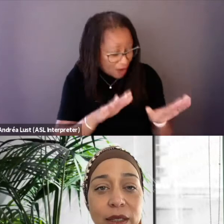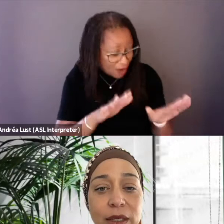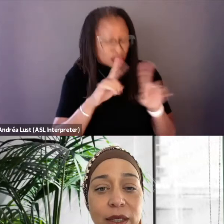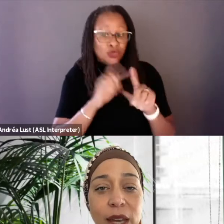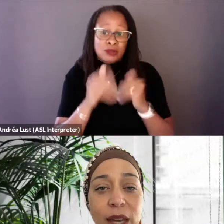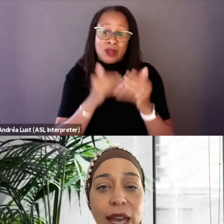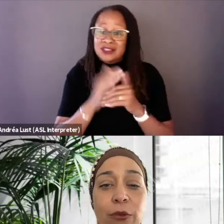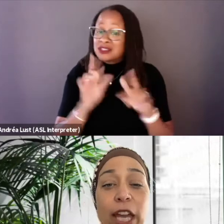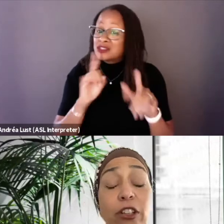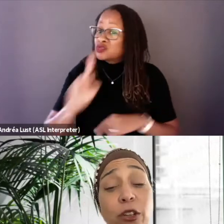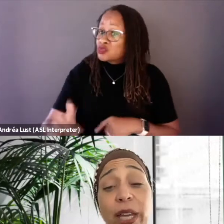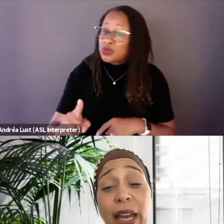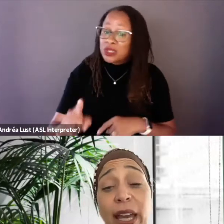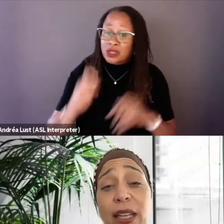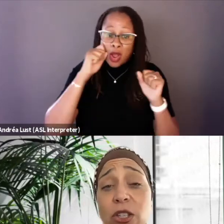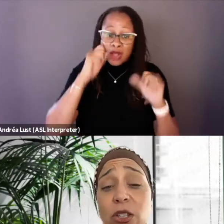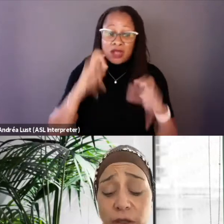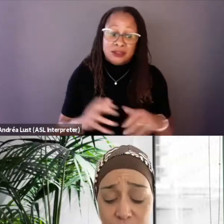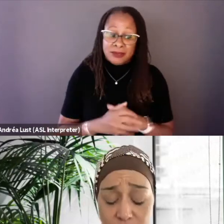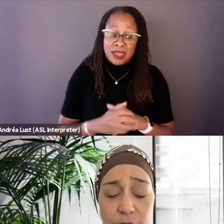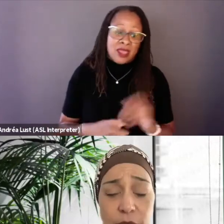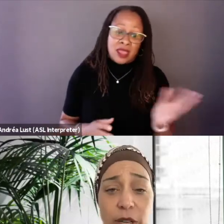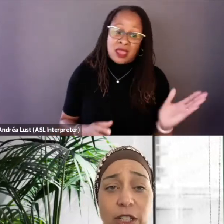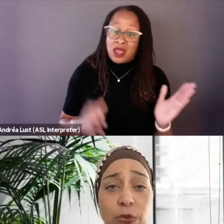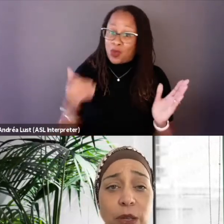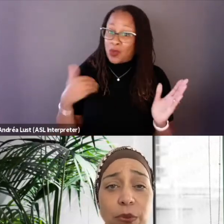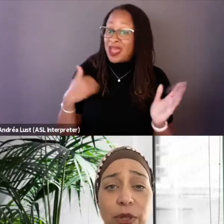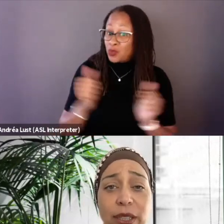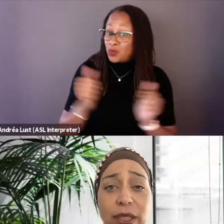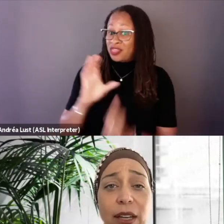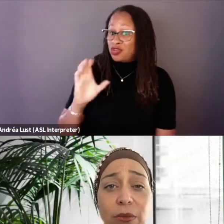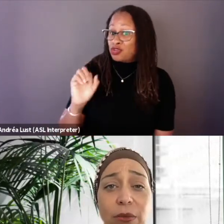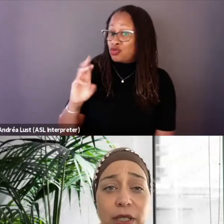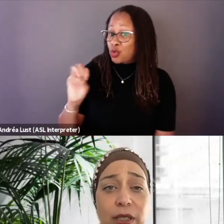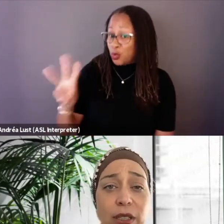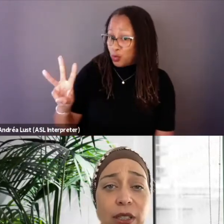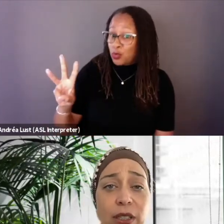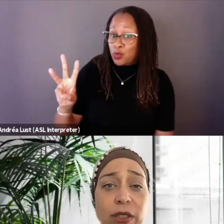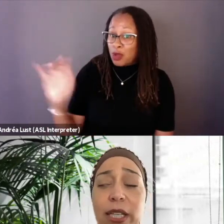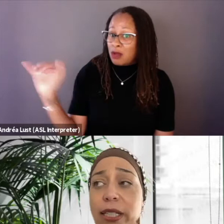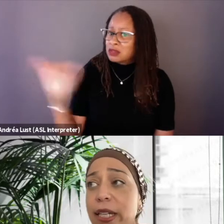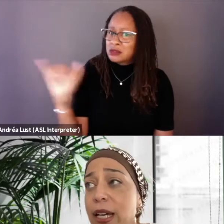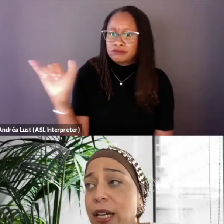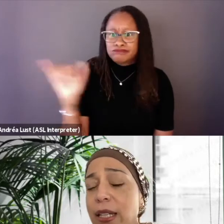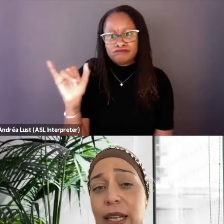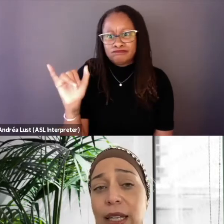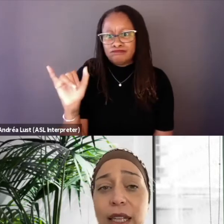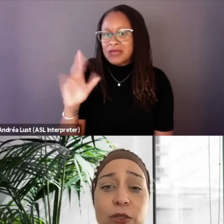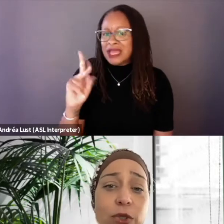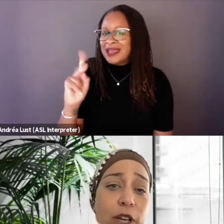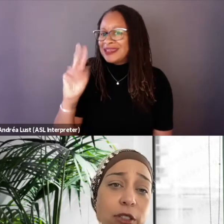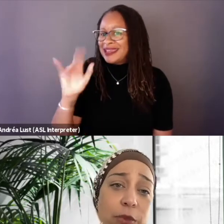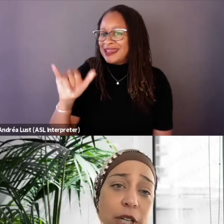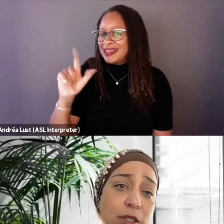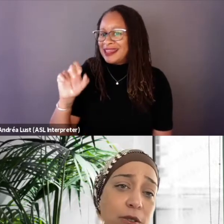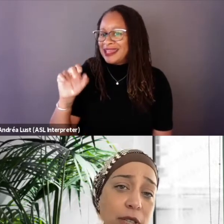It was really great. And you know, we had that too, even with the crew I just want to point that out because Kenny Leon and even Reinaldo Marcus Green